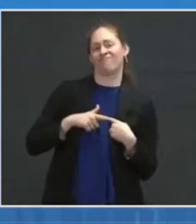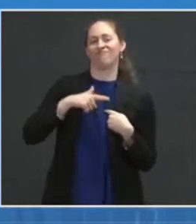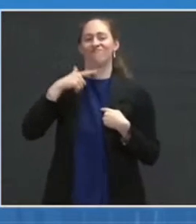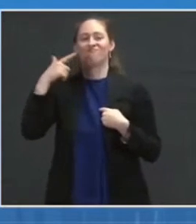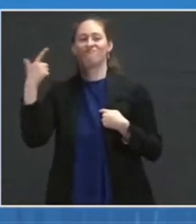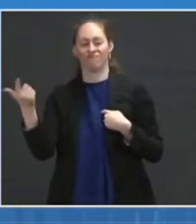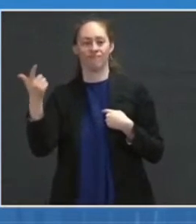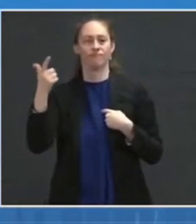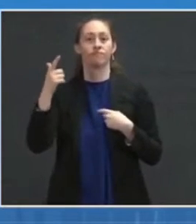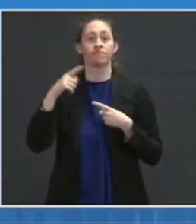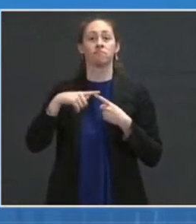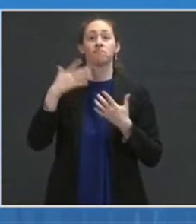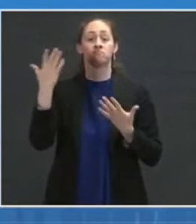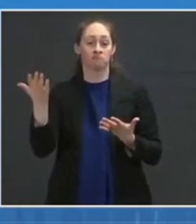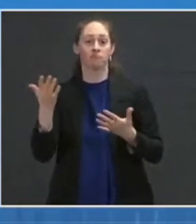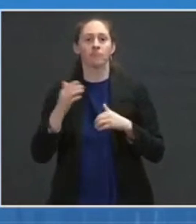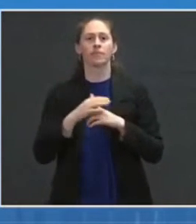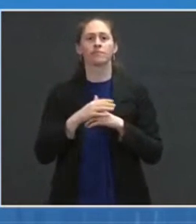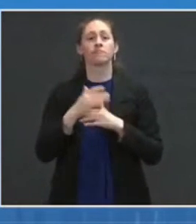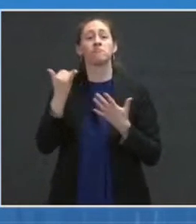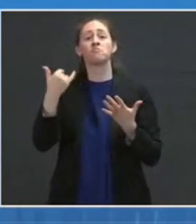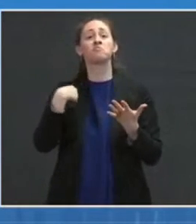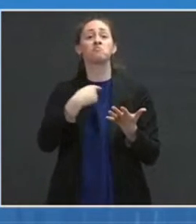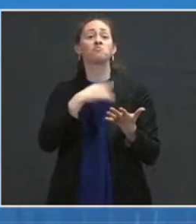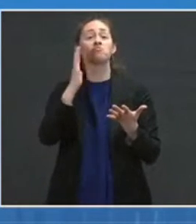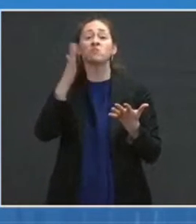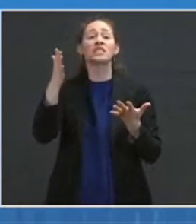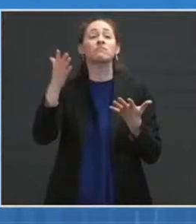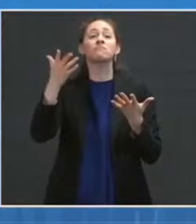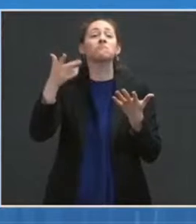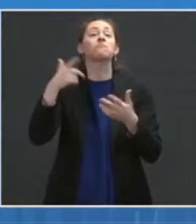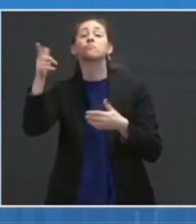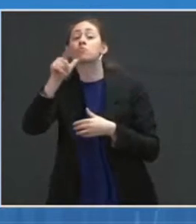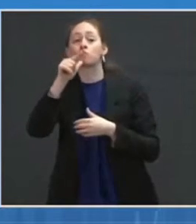WE WILL HAVE MORE ANNOUNCEMENTS